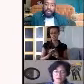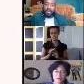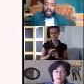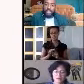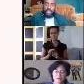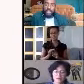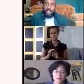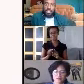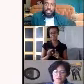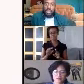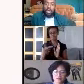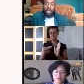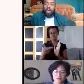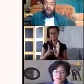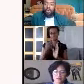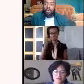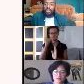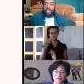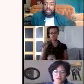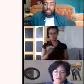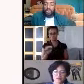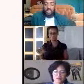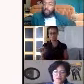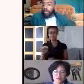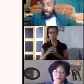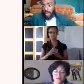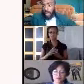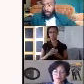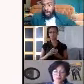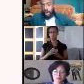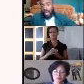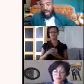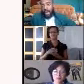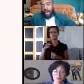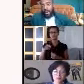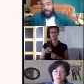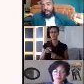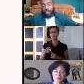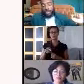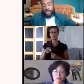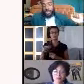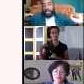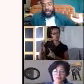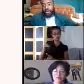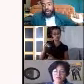the question is, oh well we'll just create that program, or we'll just do, or we'll put